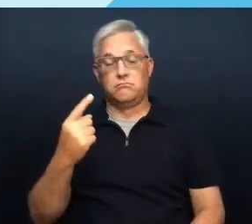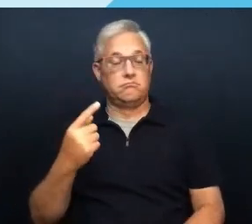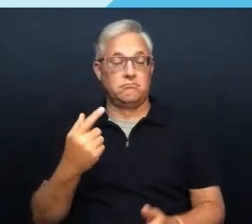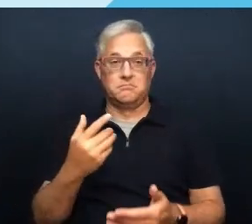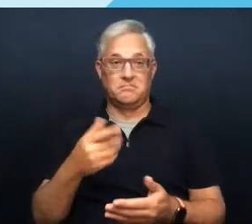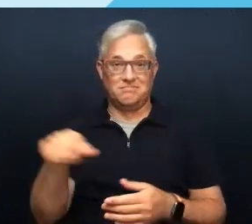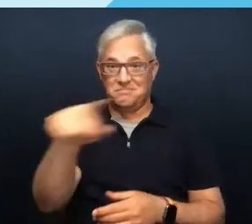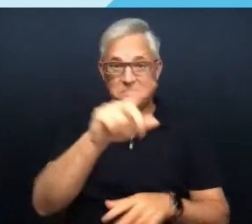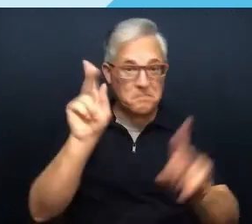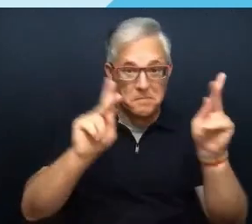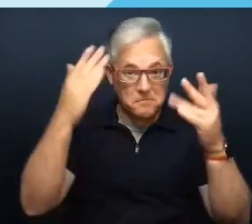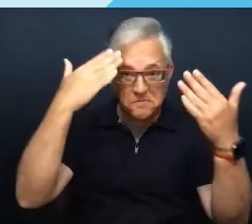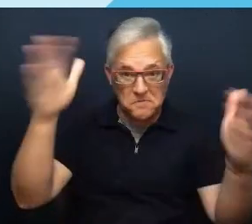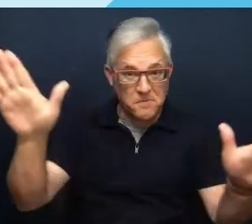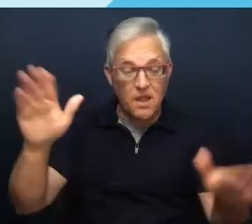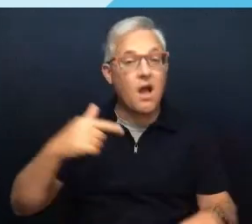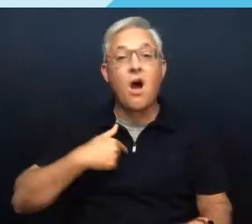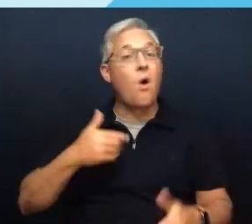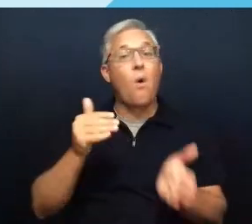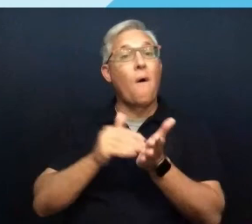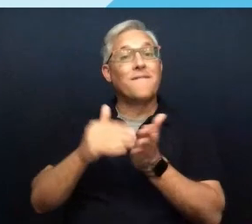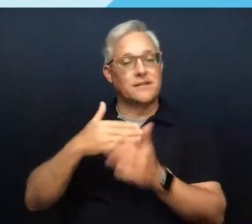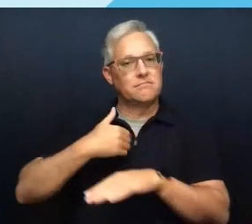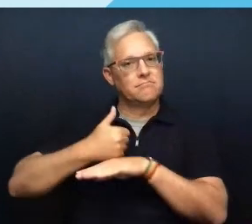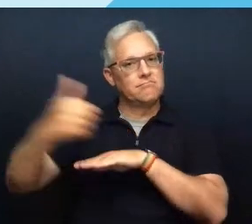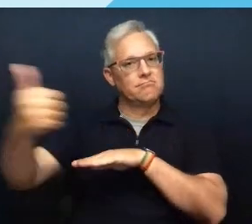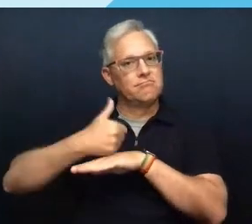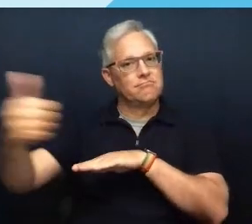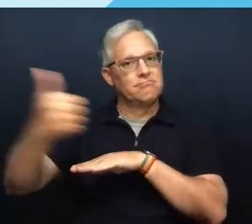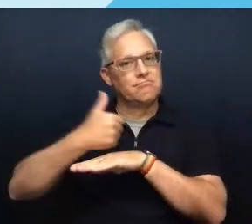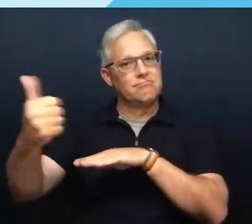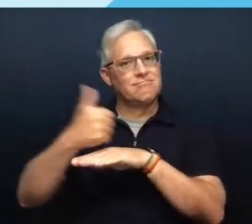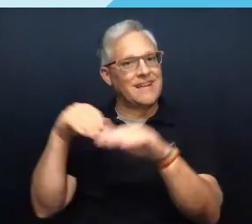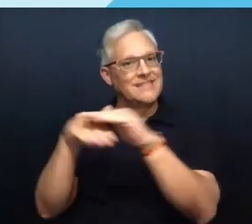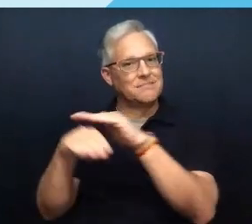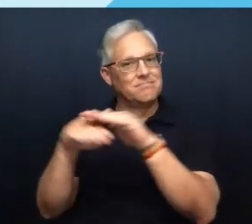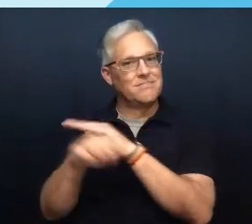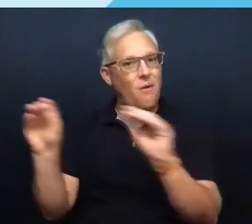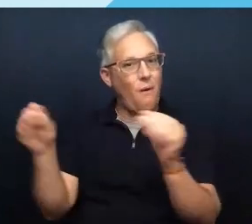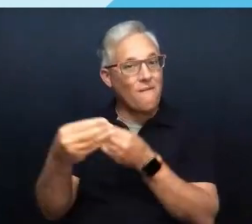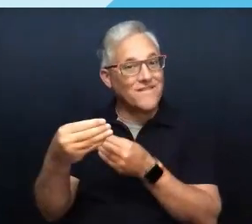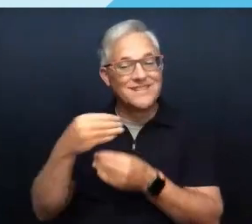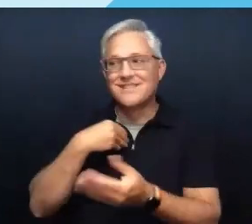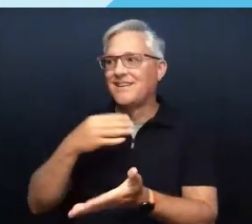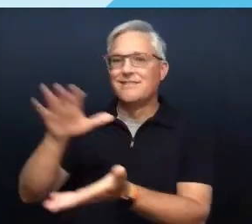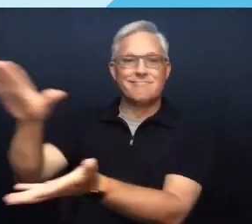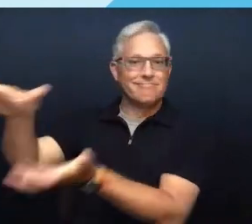to the accommodations office to pick up inches and stacks of carbon copy papers which